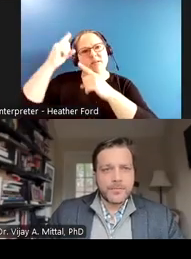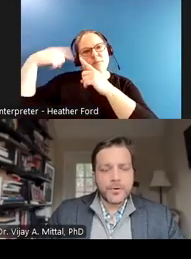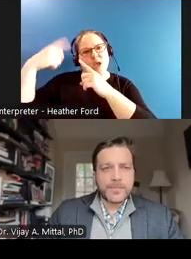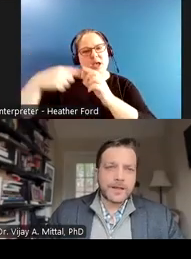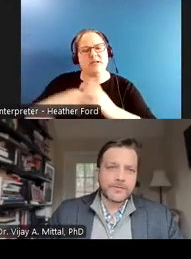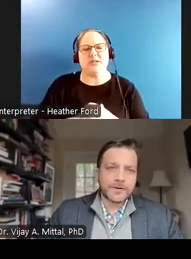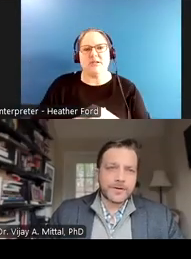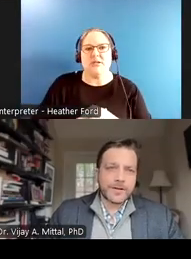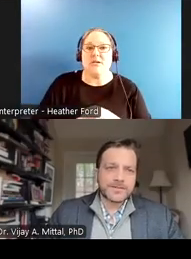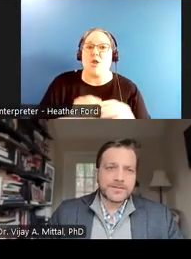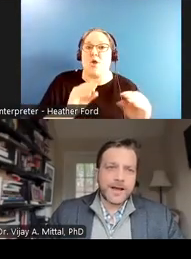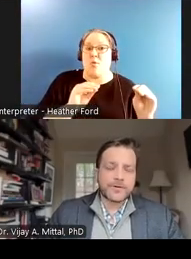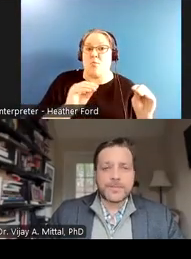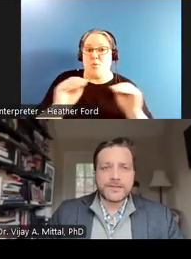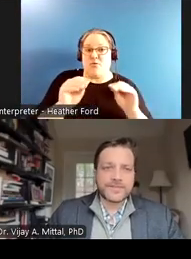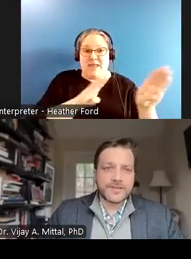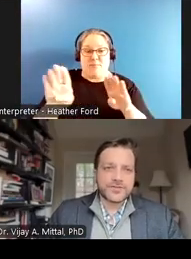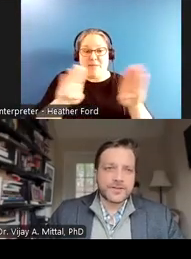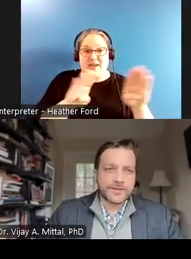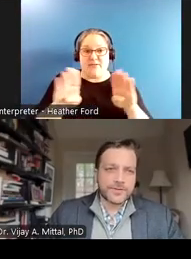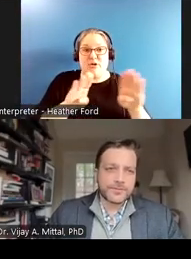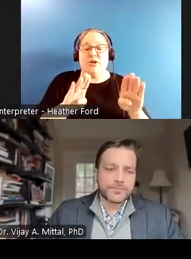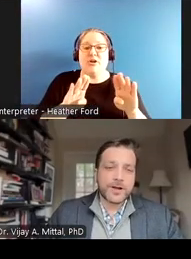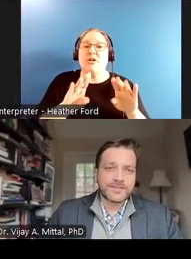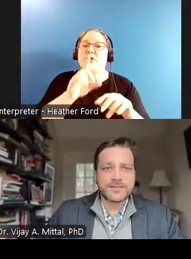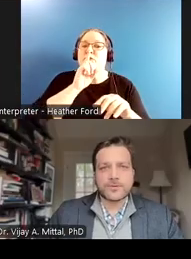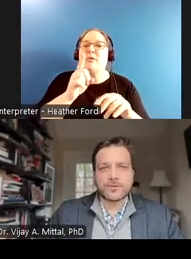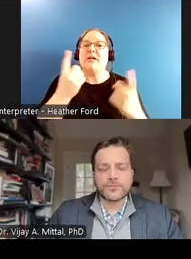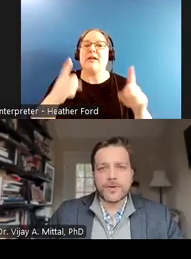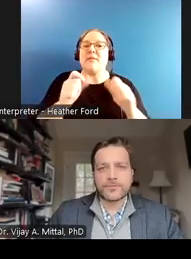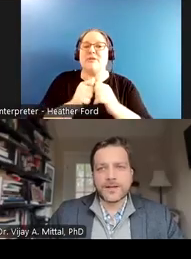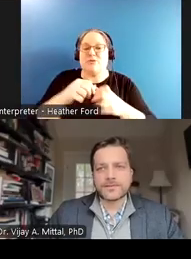Motor behavior is an outward manifestation of internal processes that are of great risk